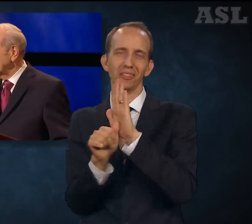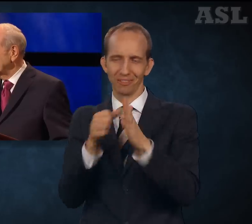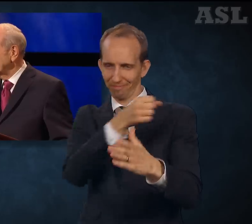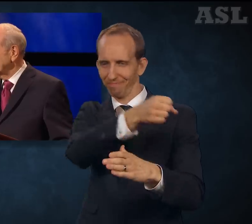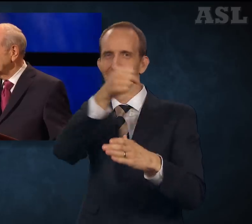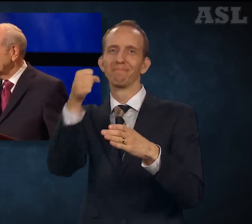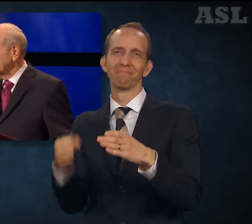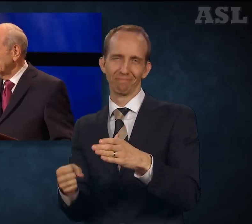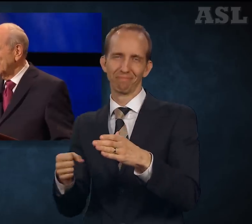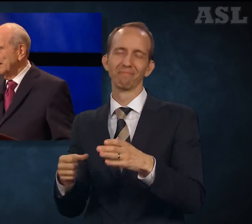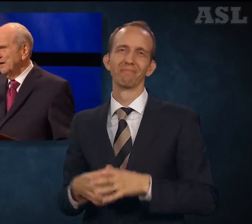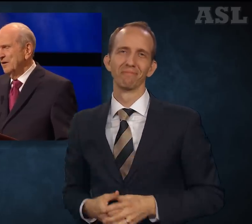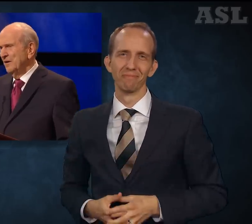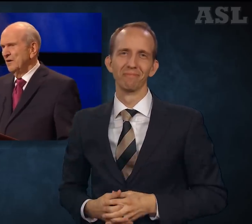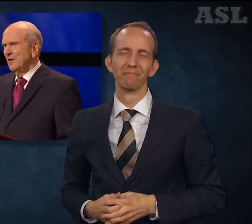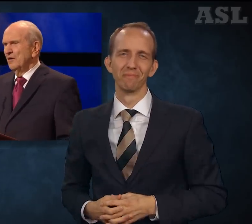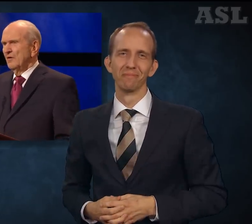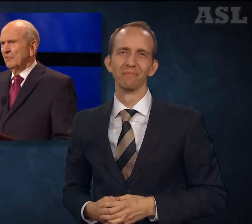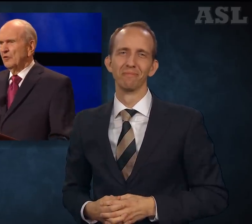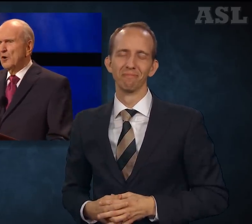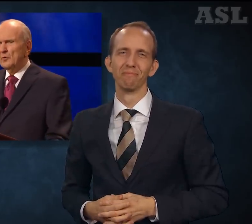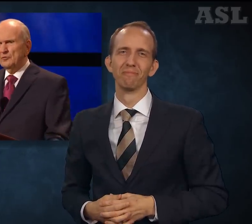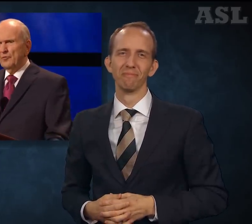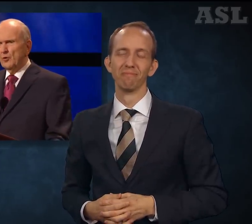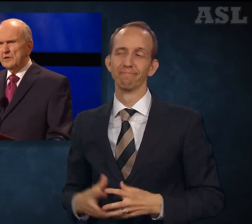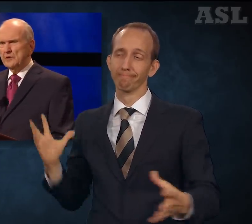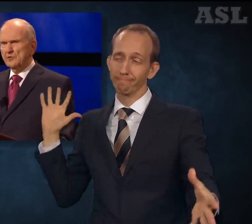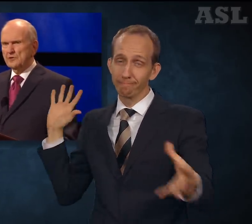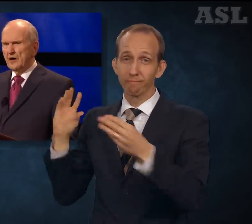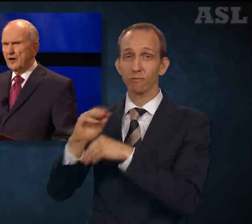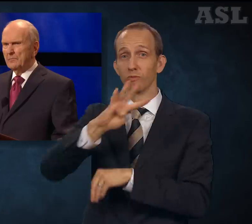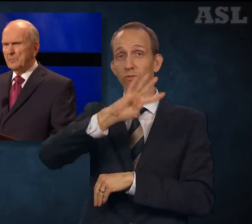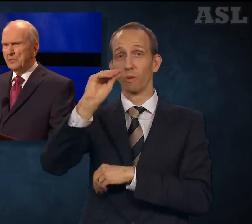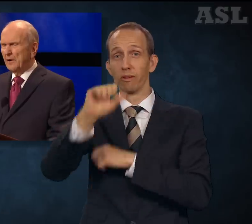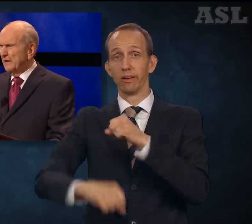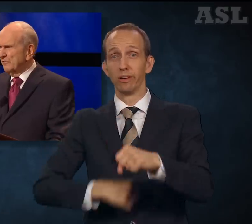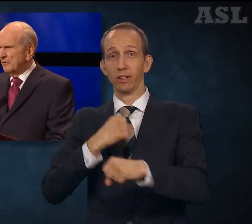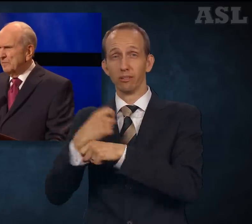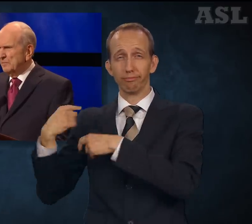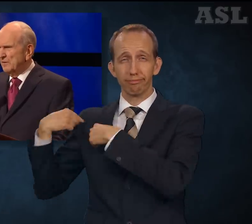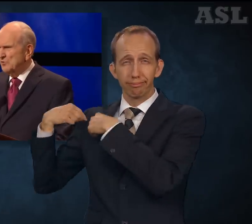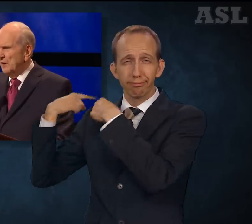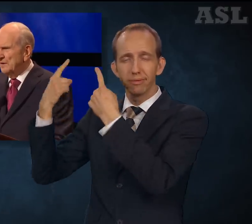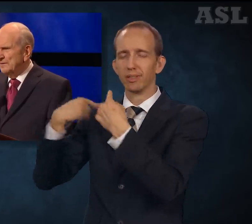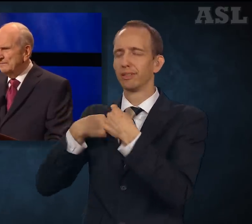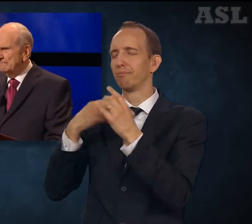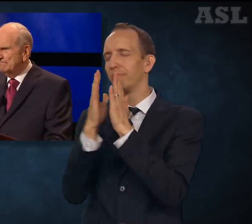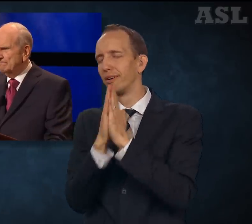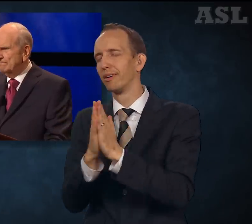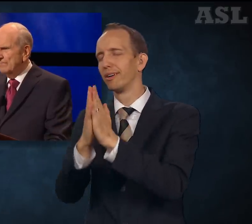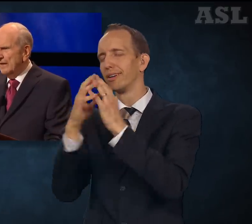LIFE.